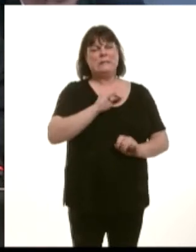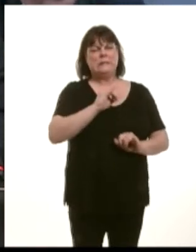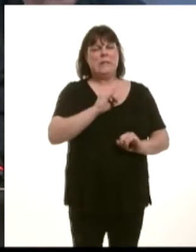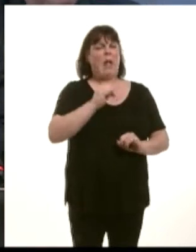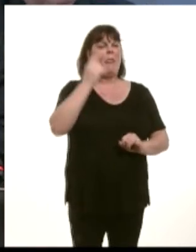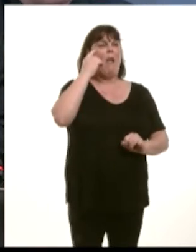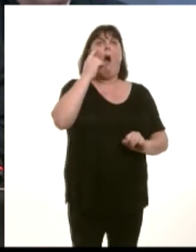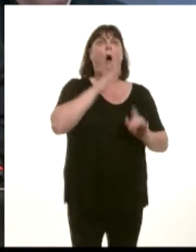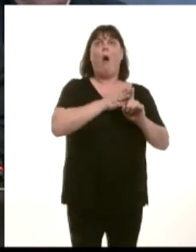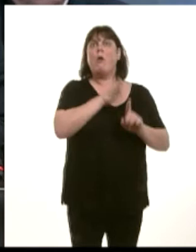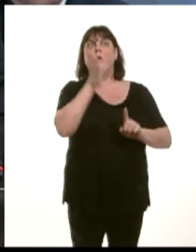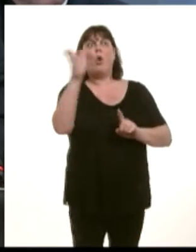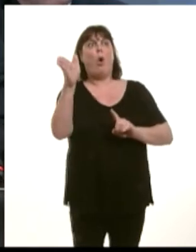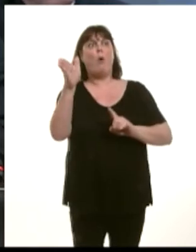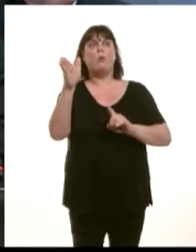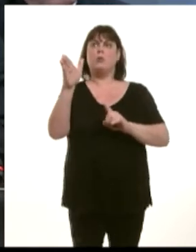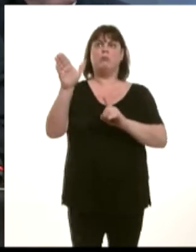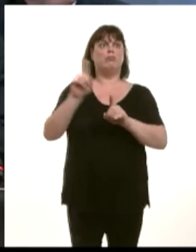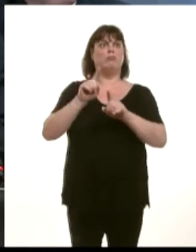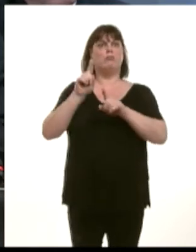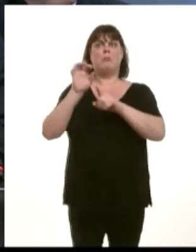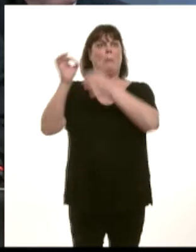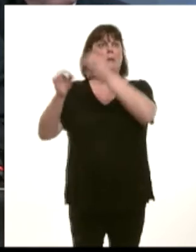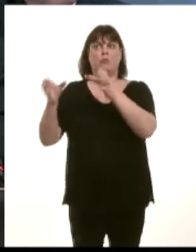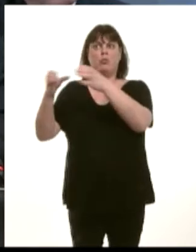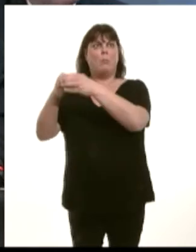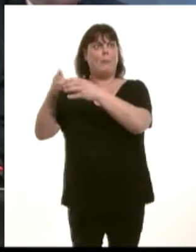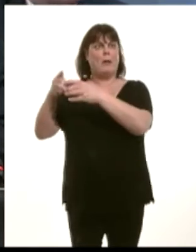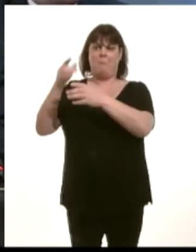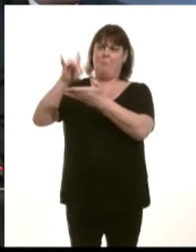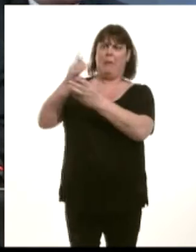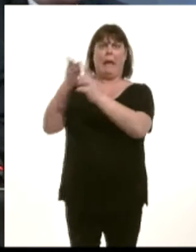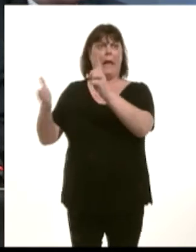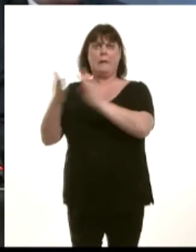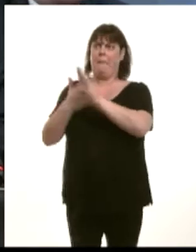that if they go out and serve a certain cause in the middle east, they are doing justice to their beliefs.